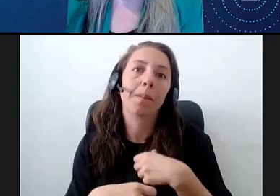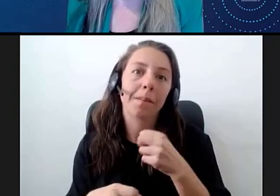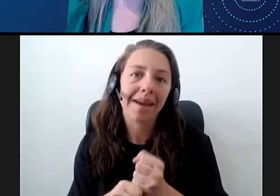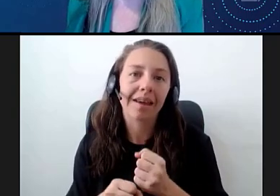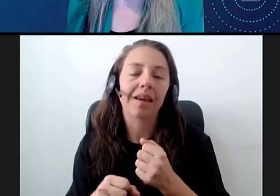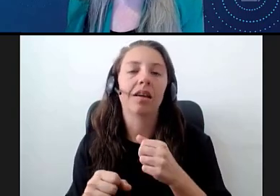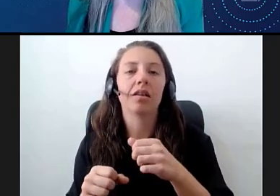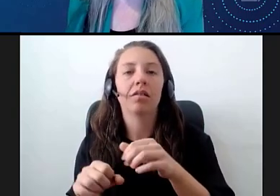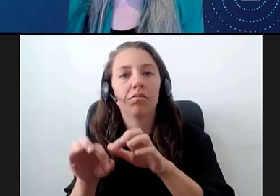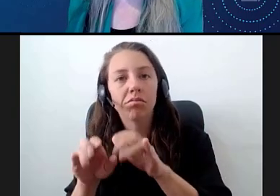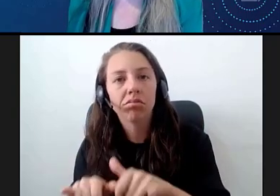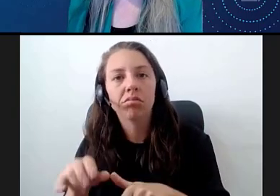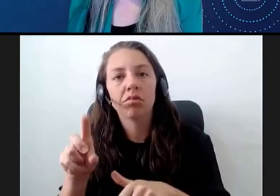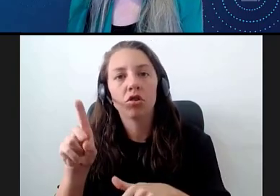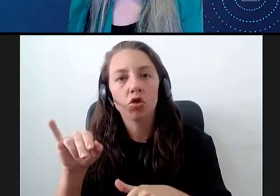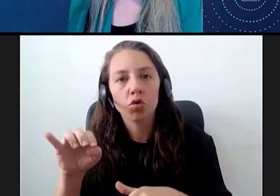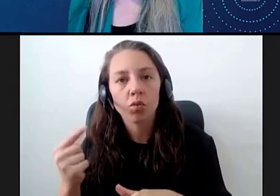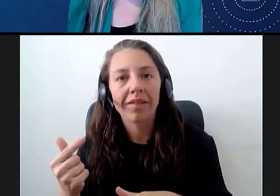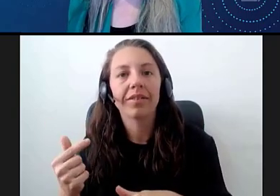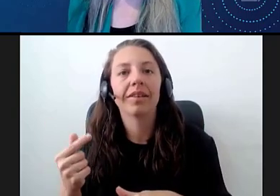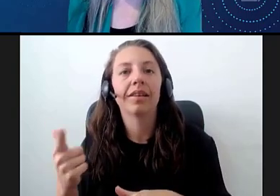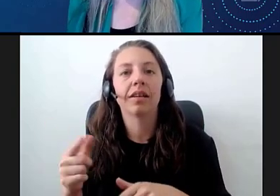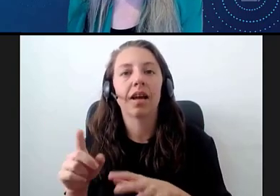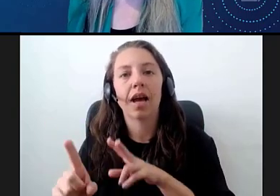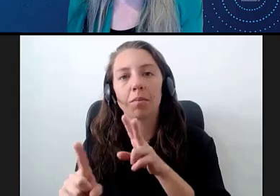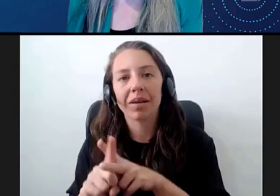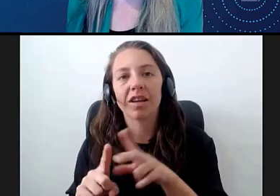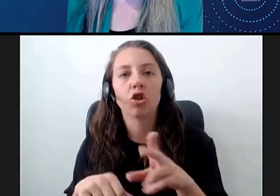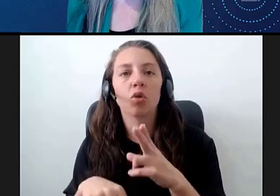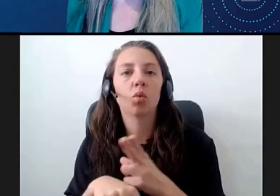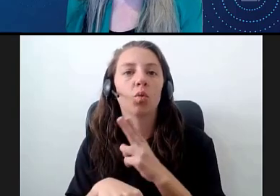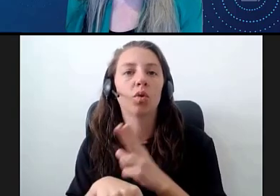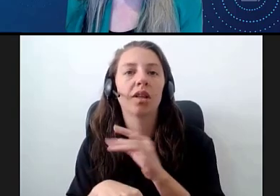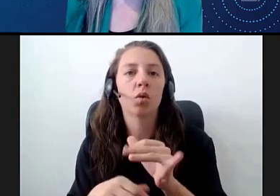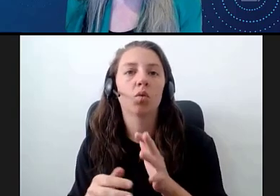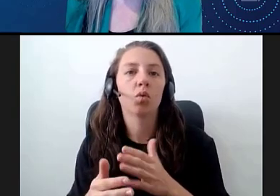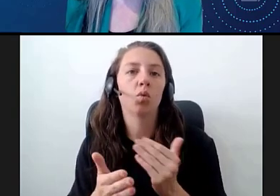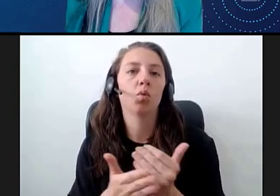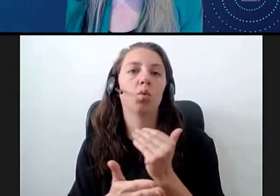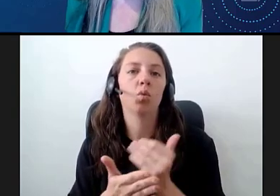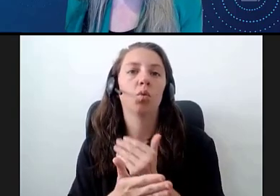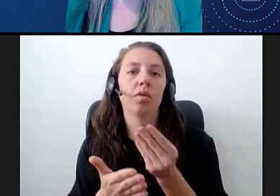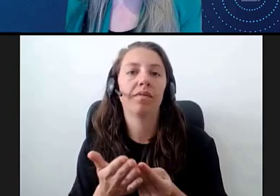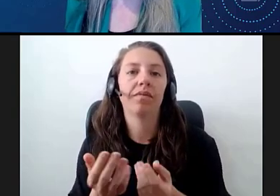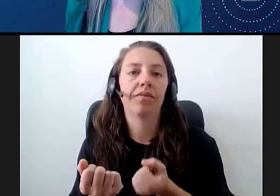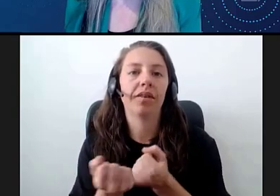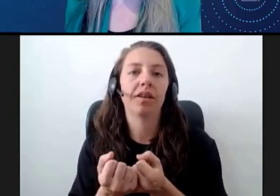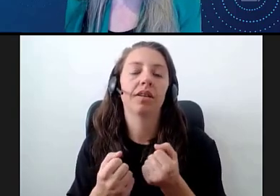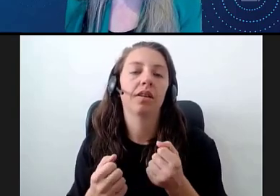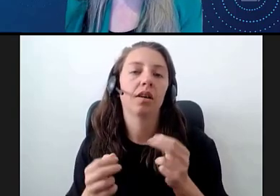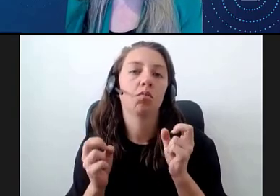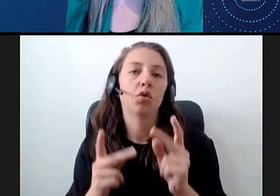using updated funding opportunities, when they start to become available later this year. And they can go ahead and use those existing